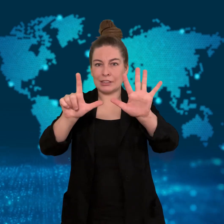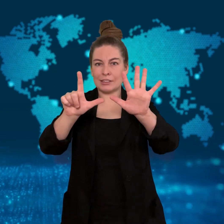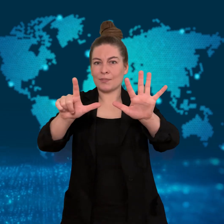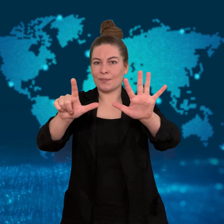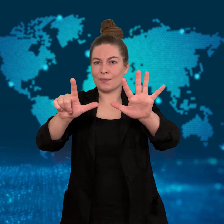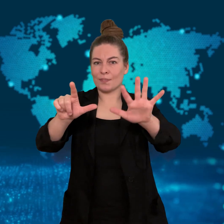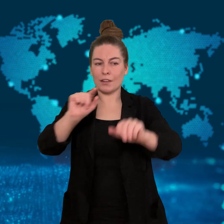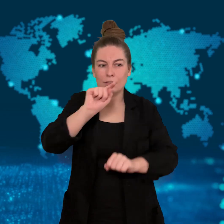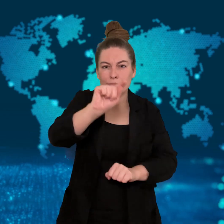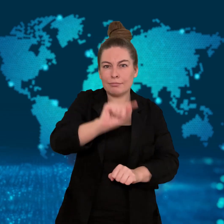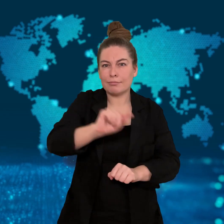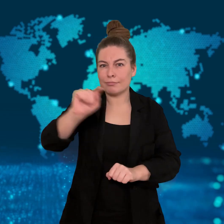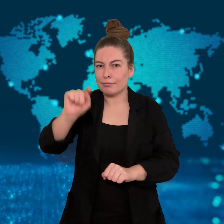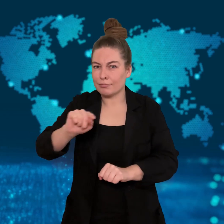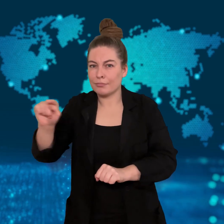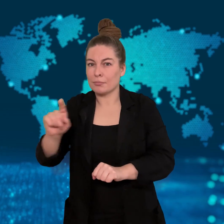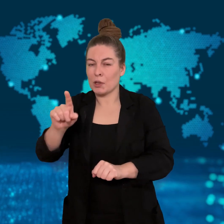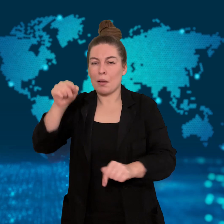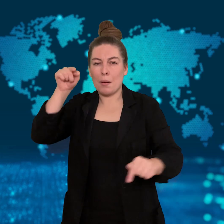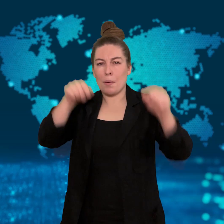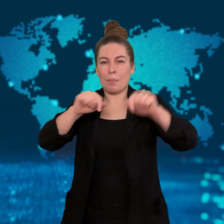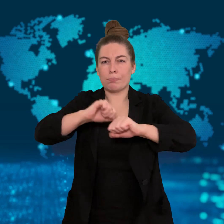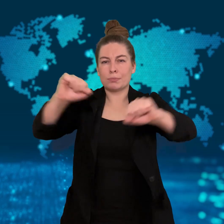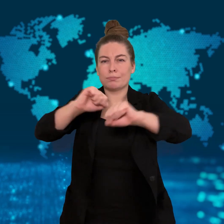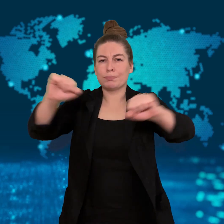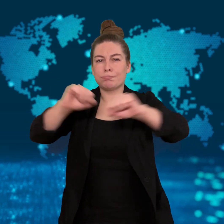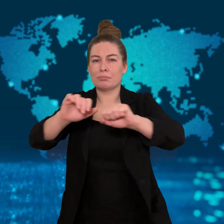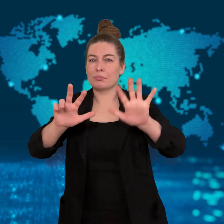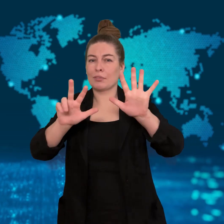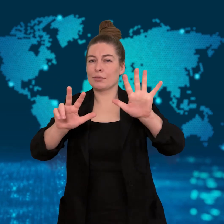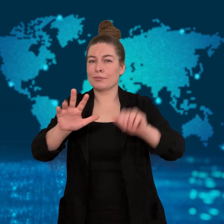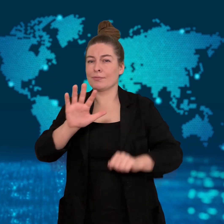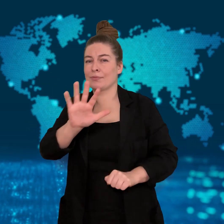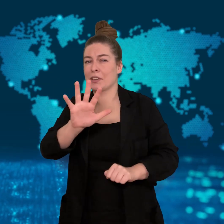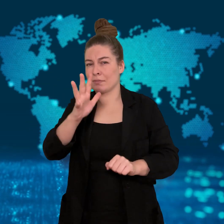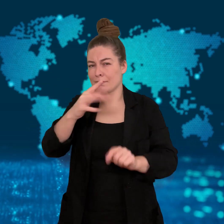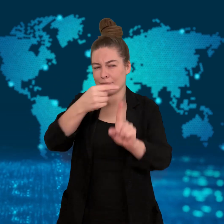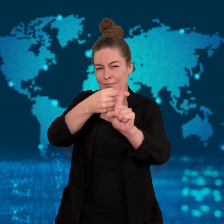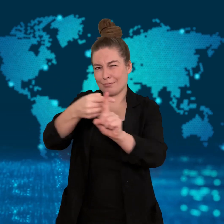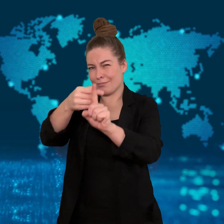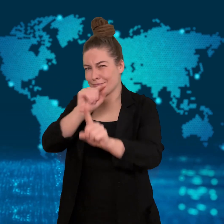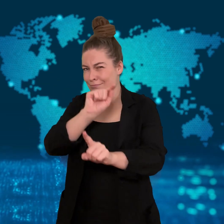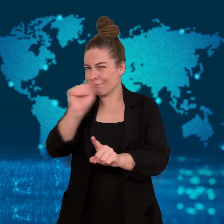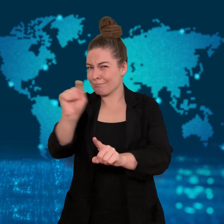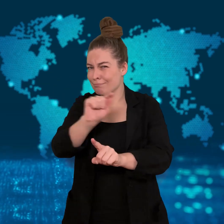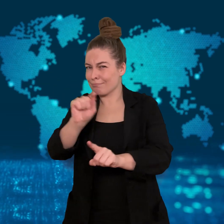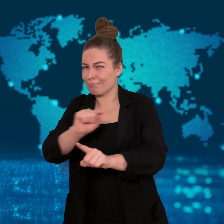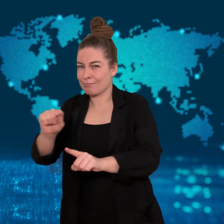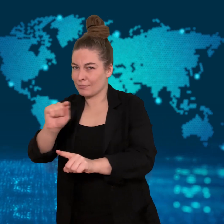It's been reported that the strikes hit over 85 targets spread